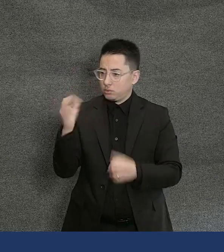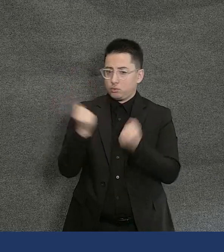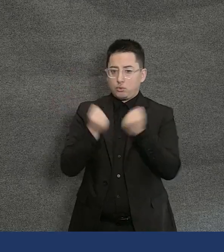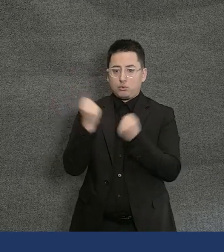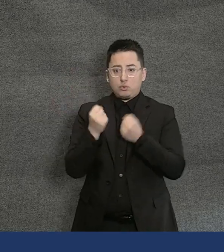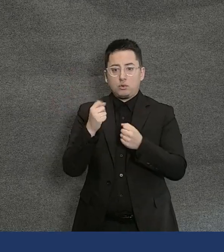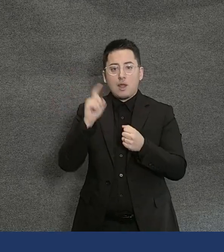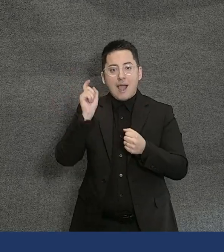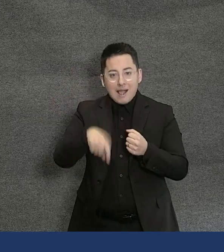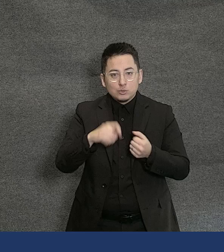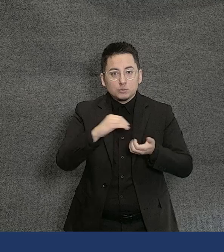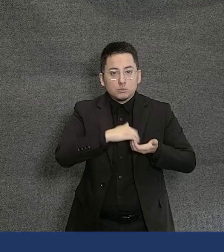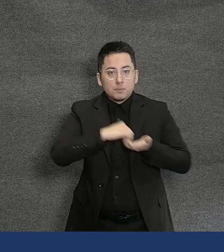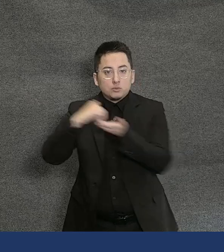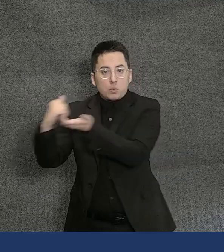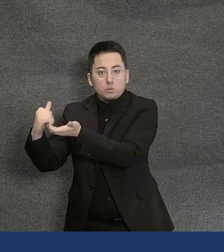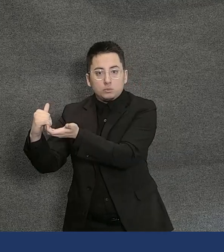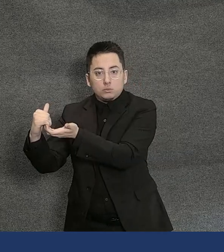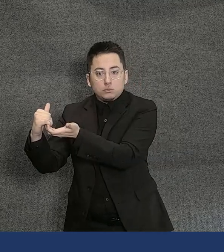And able-bodied people would just